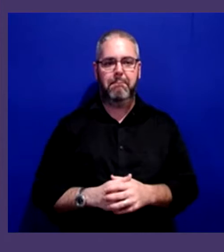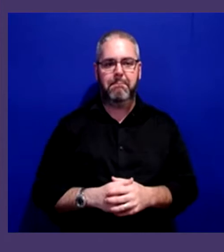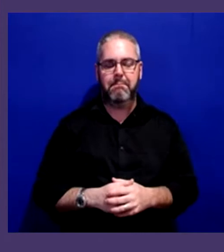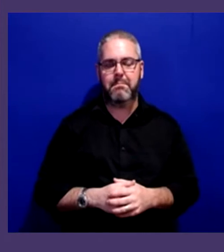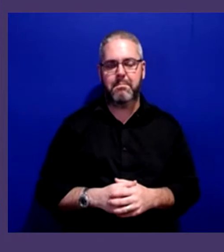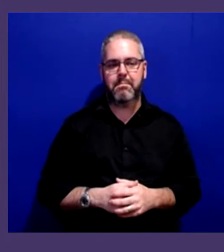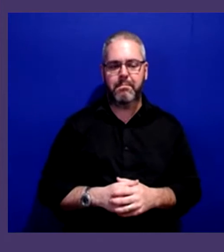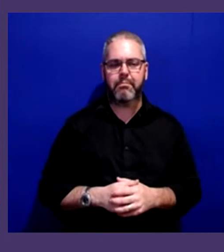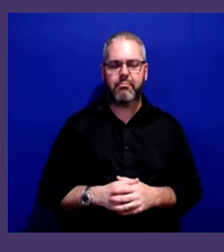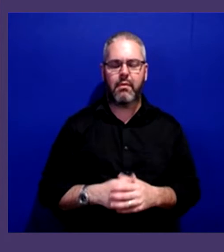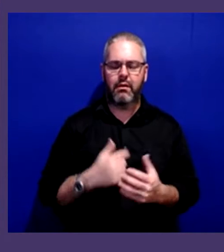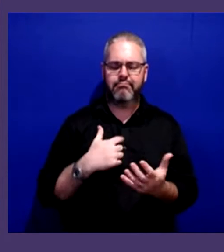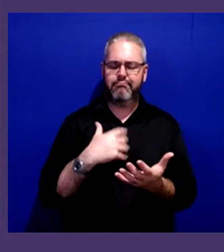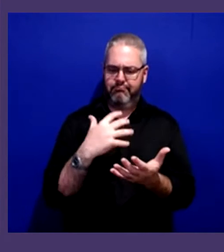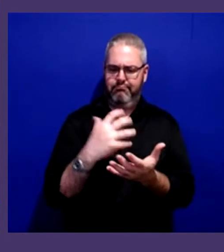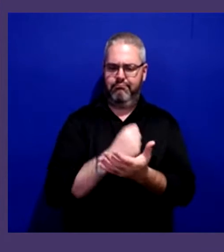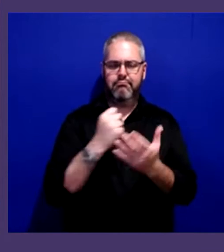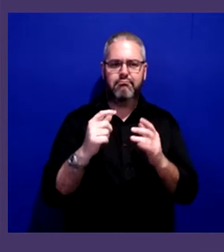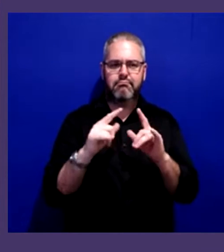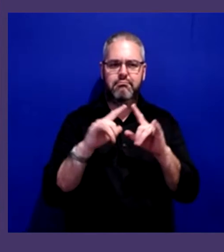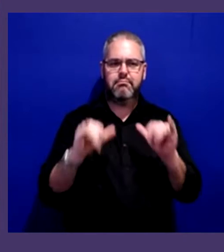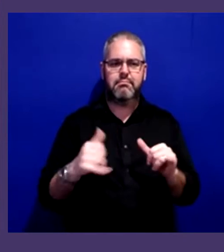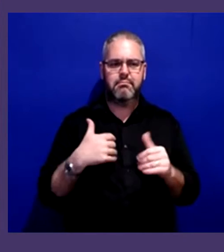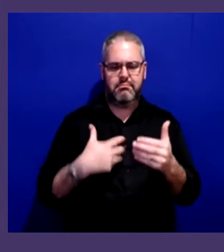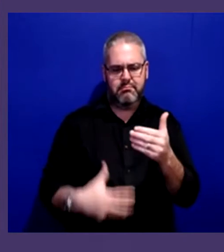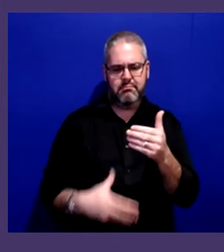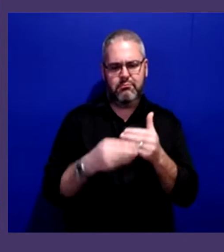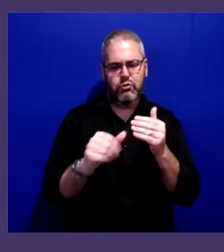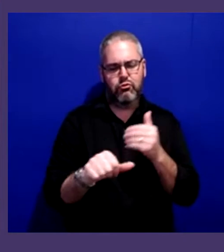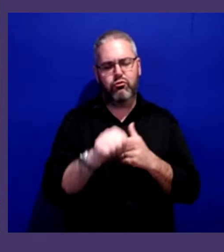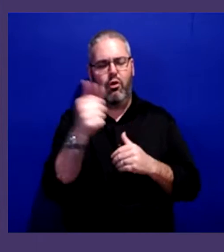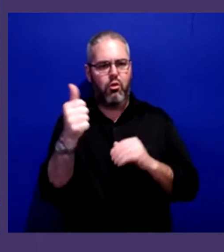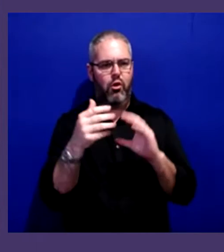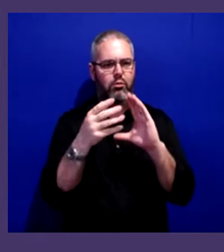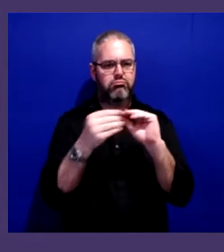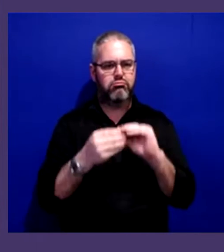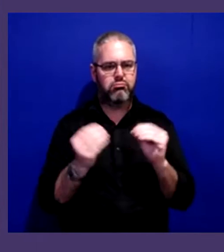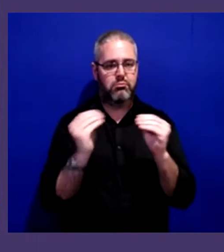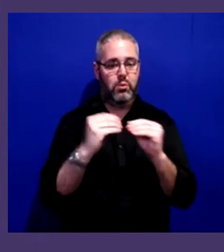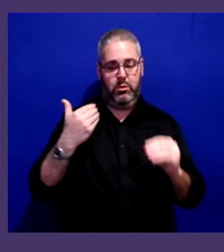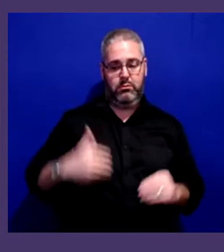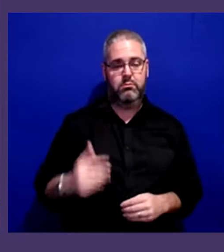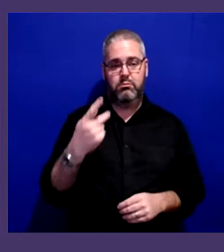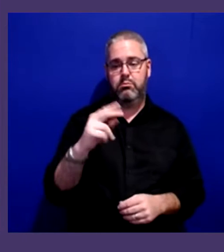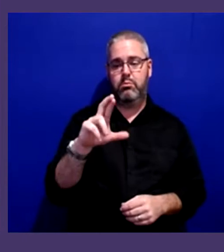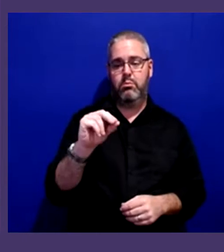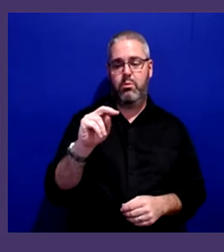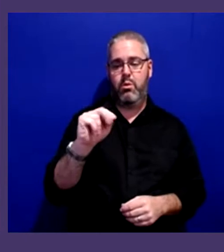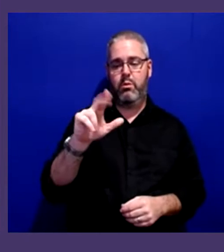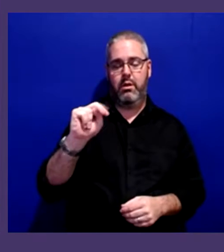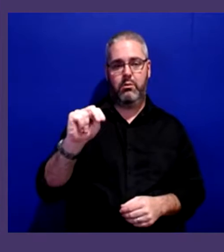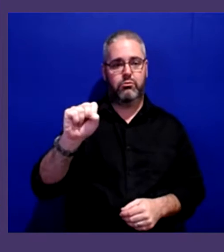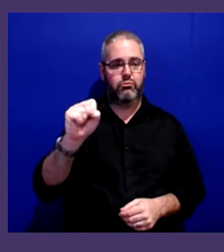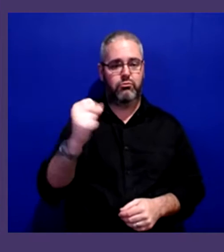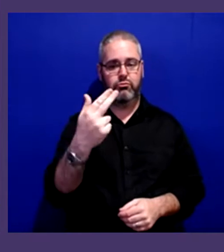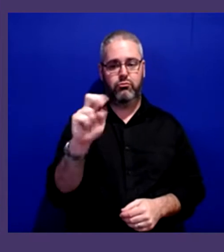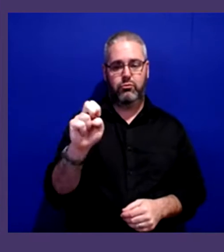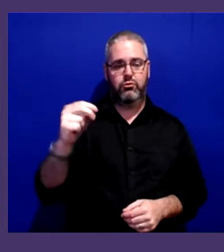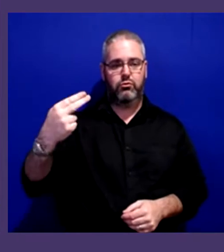a moment and provide some additional introduction. My pronouns are she and her. I'm a woman with long black hair